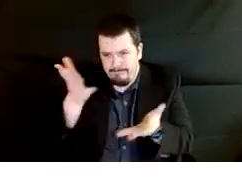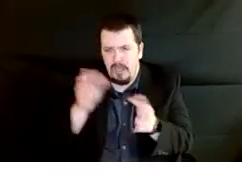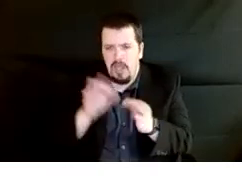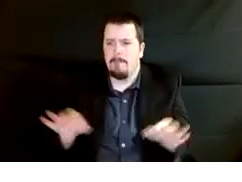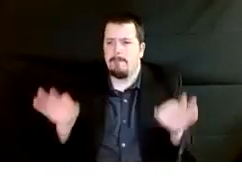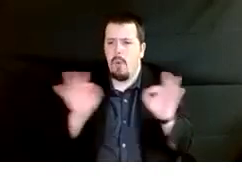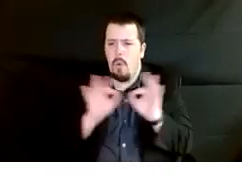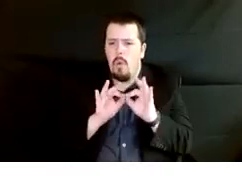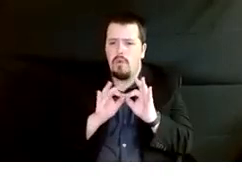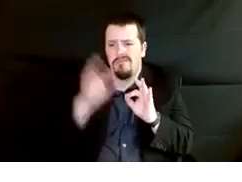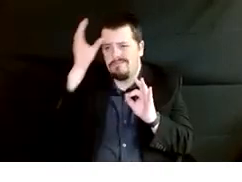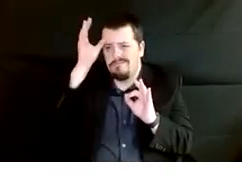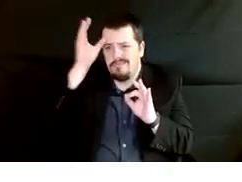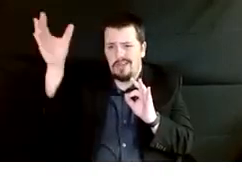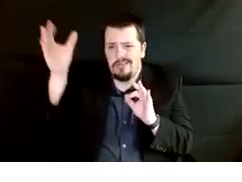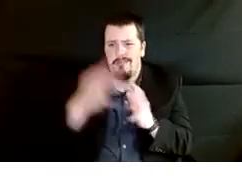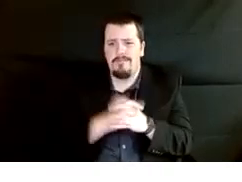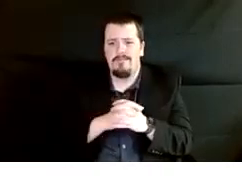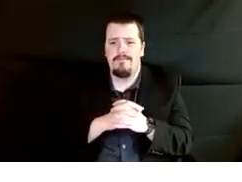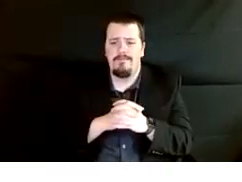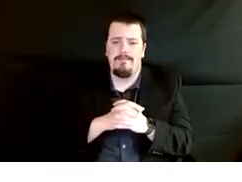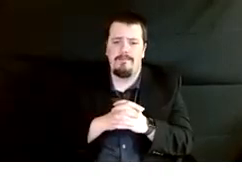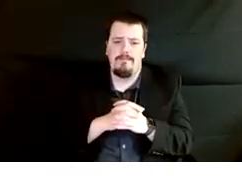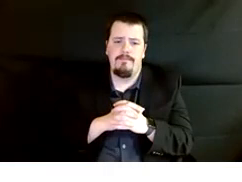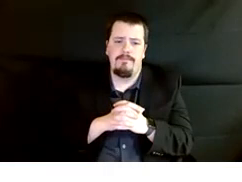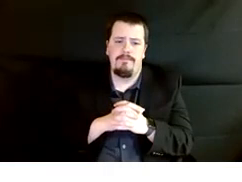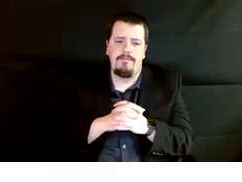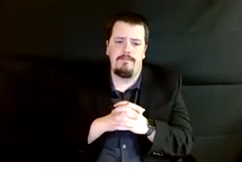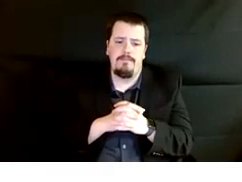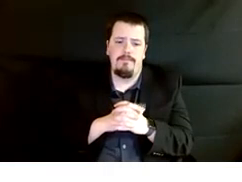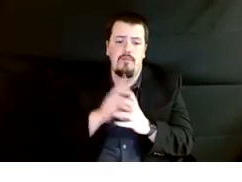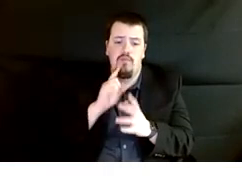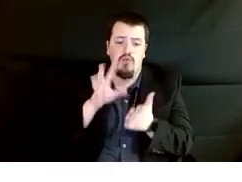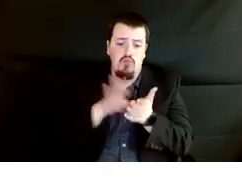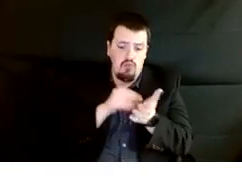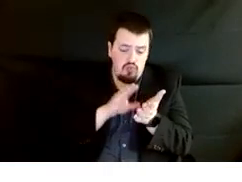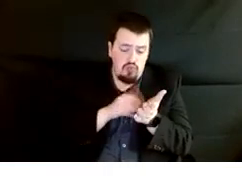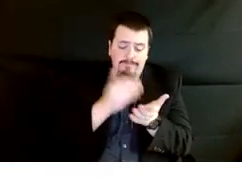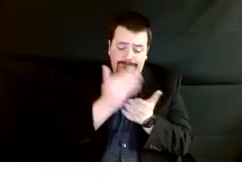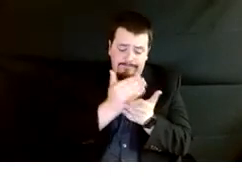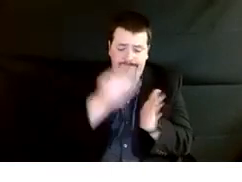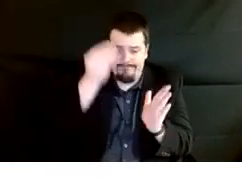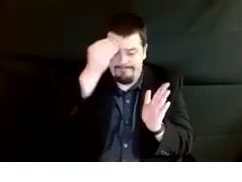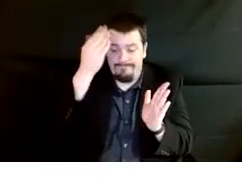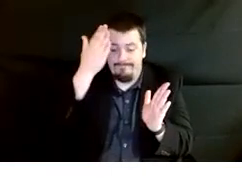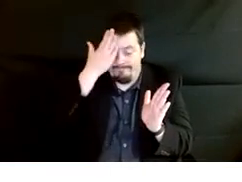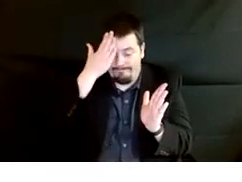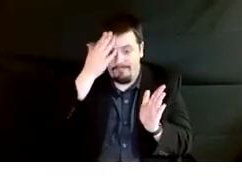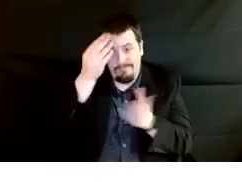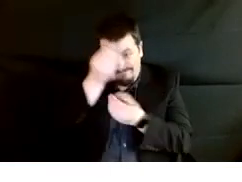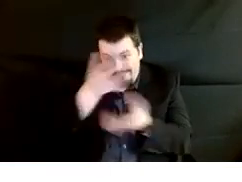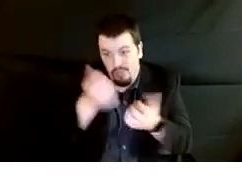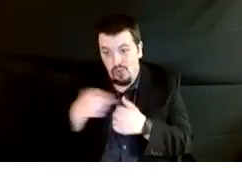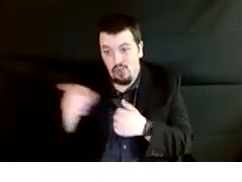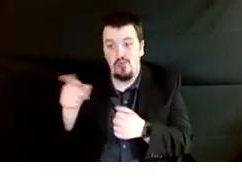concepts there um we've certainly learned lessons we wanted to share those with you the ADA applies